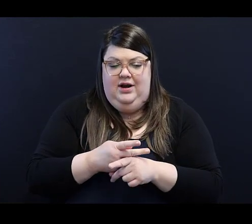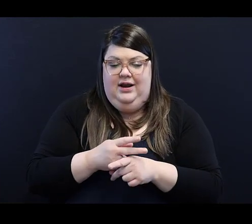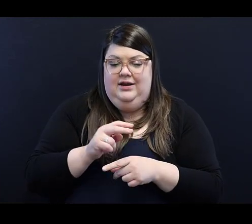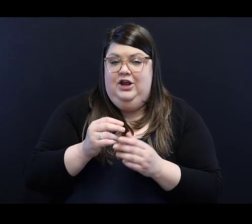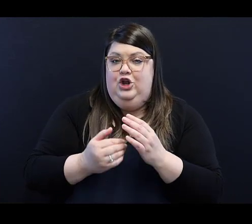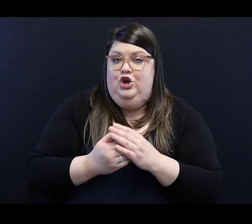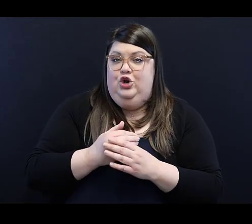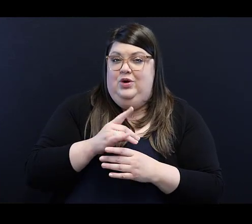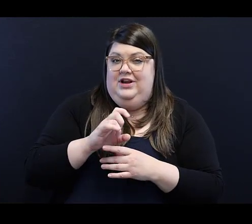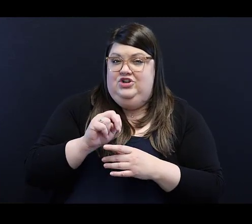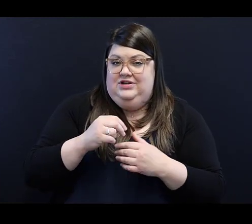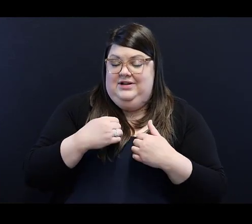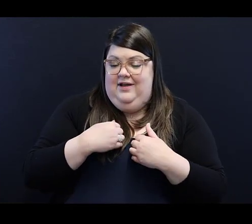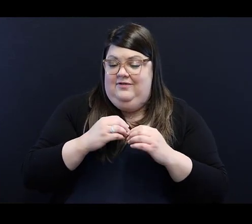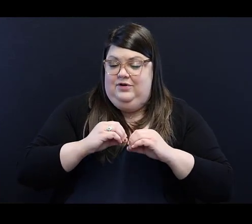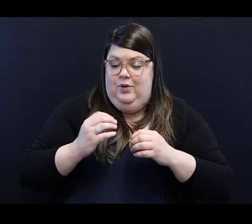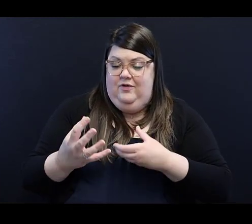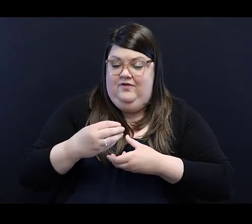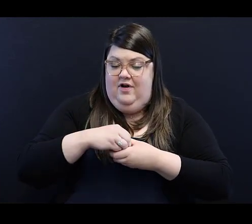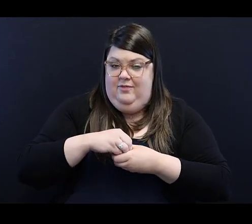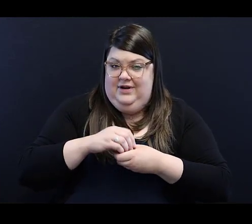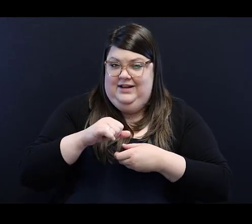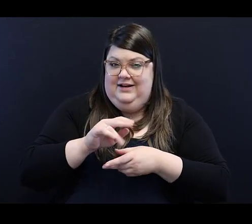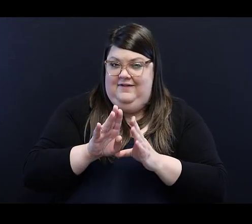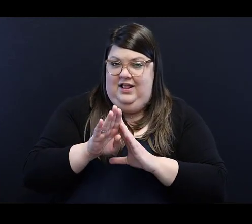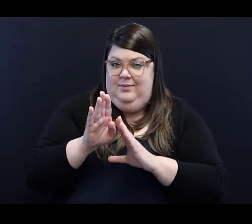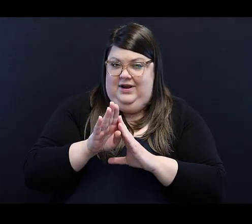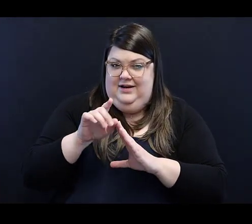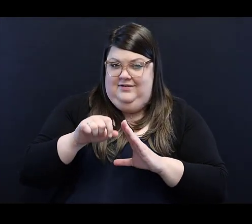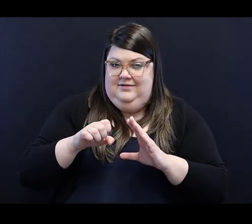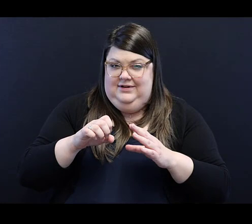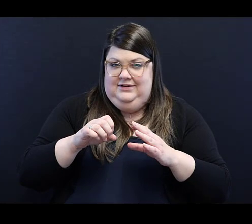the development of grantee materials and does not provide professional editing services.